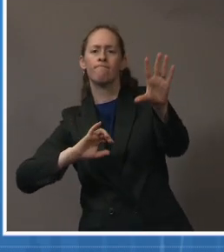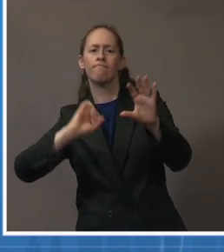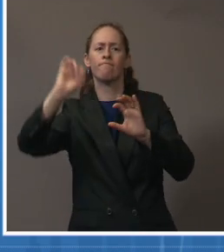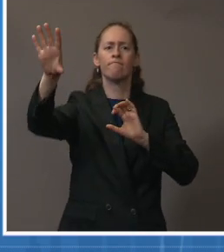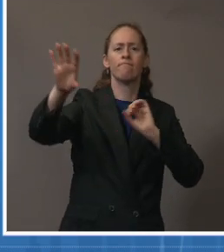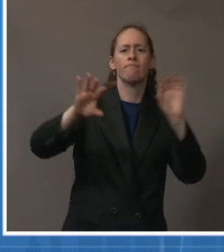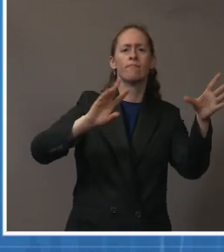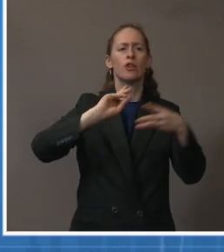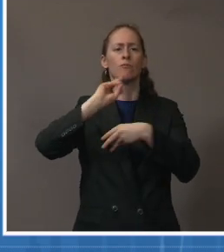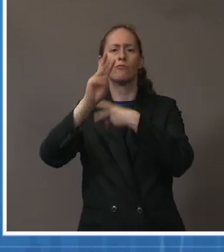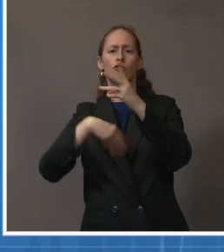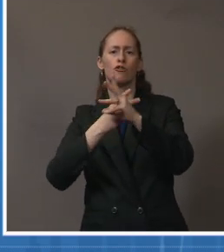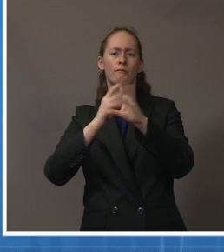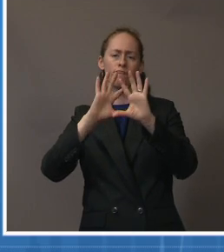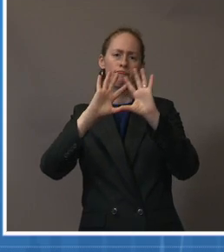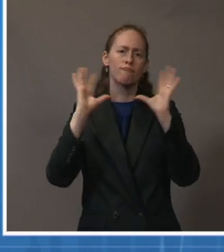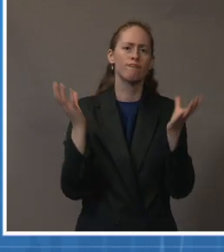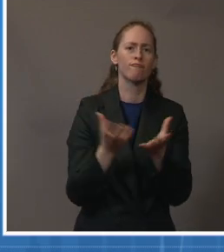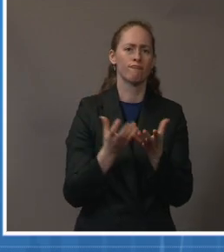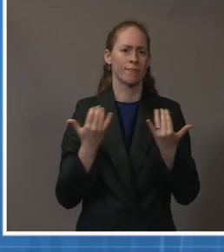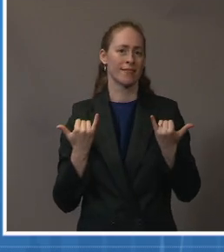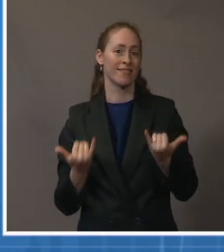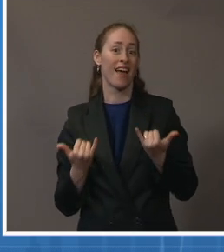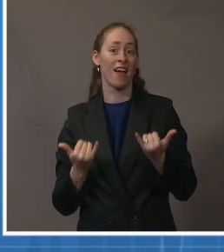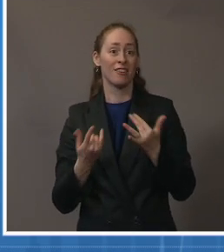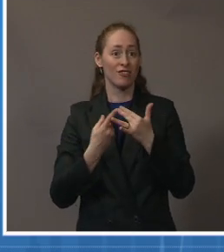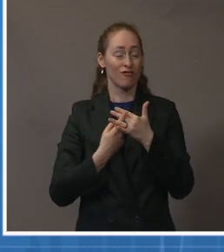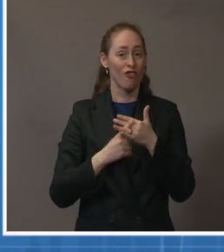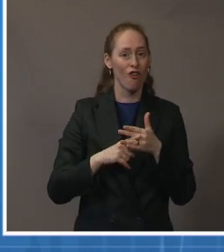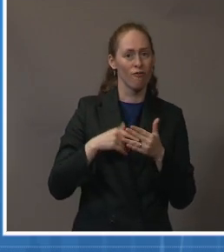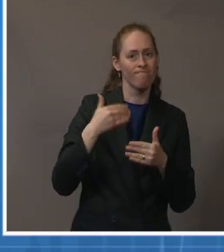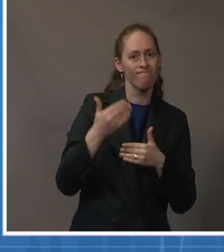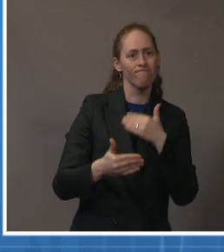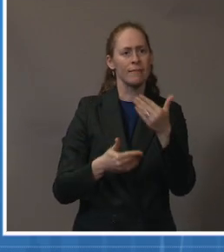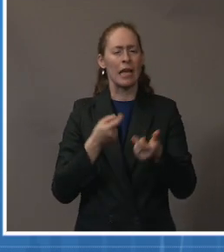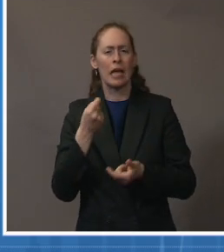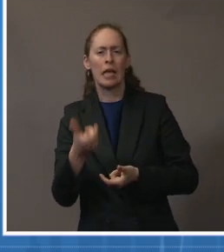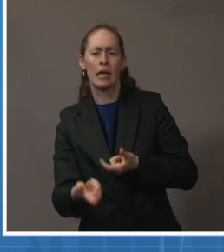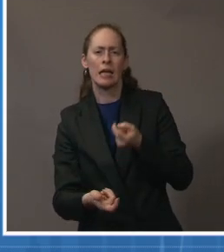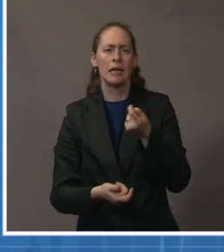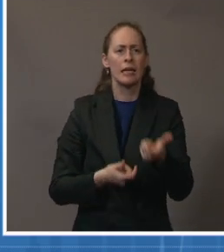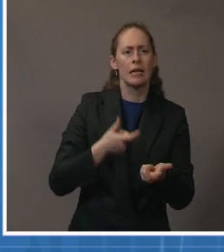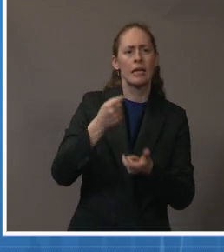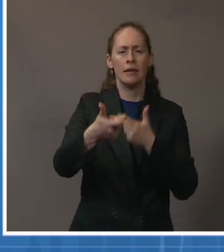And in the weeks ahead, working with the world's democracies, we will coordinate a multilateral effort,